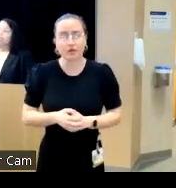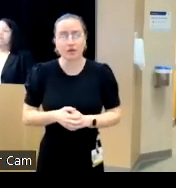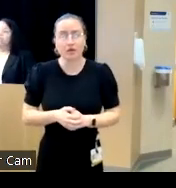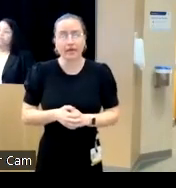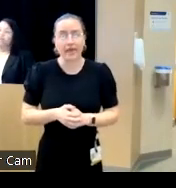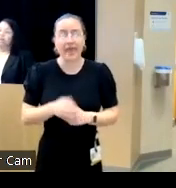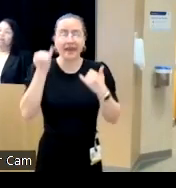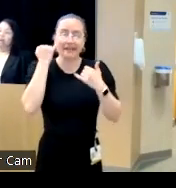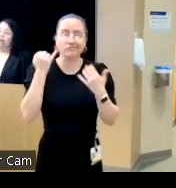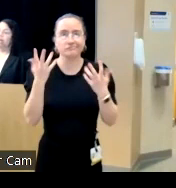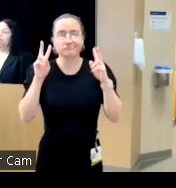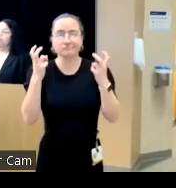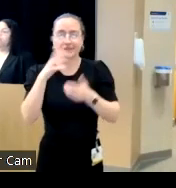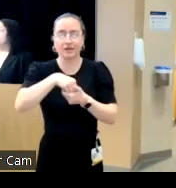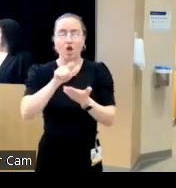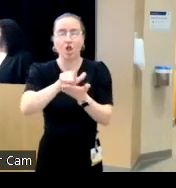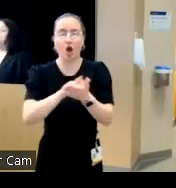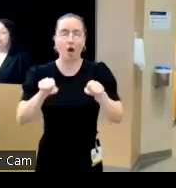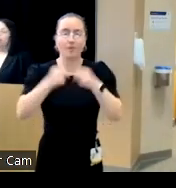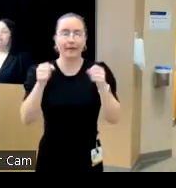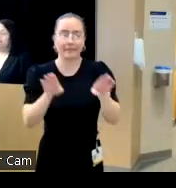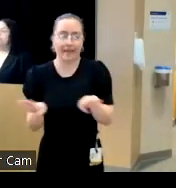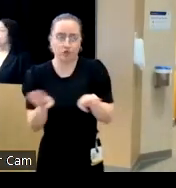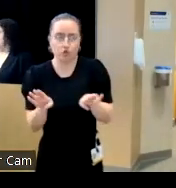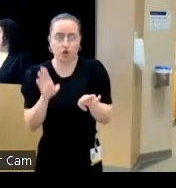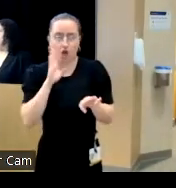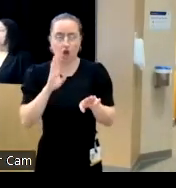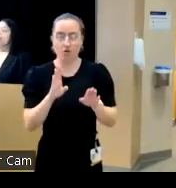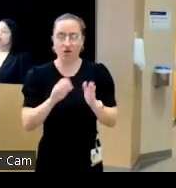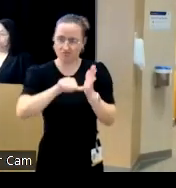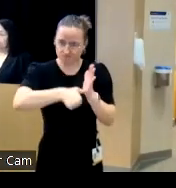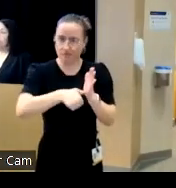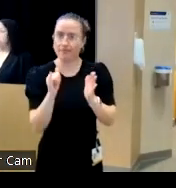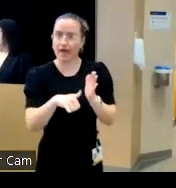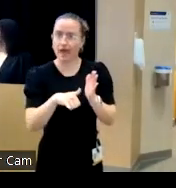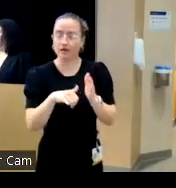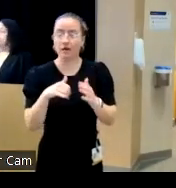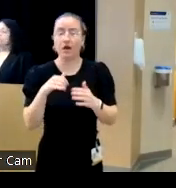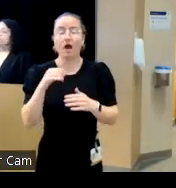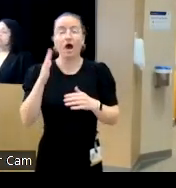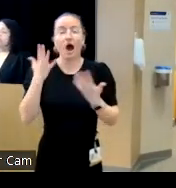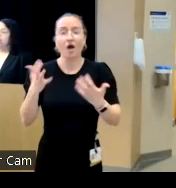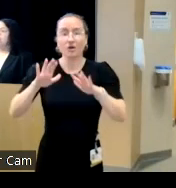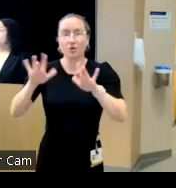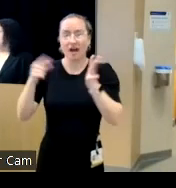breaking Behavior as well as to describe and highlight the role of parents peers and other